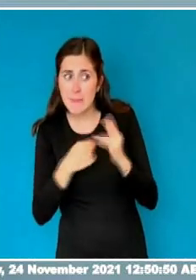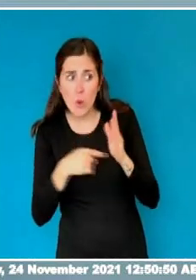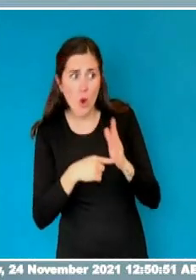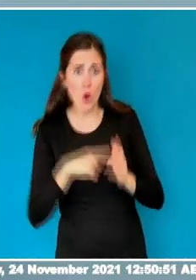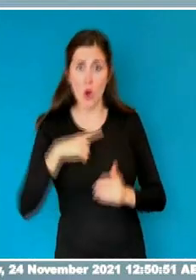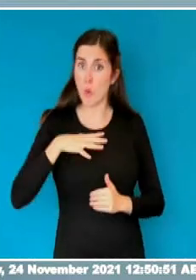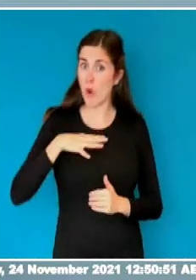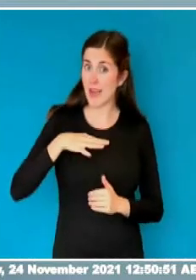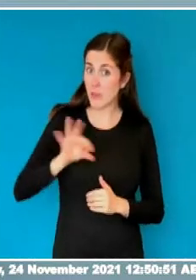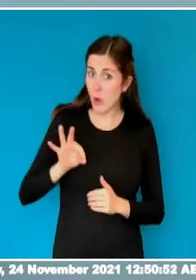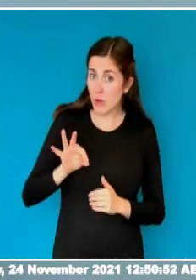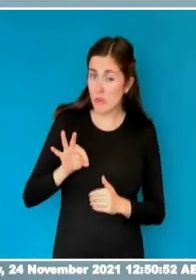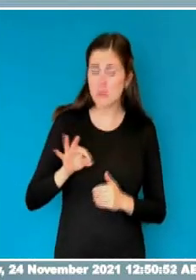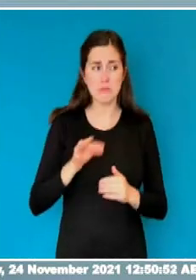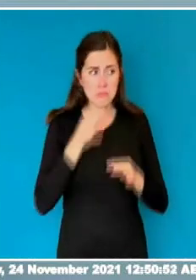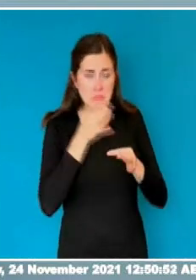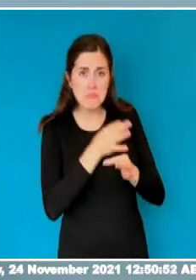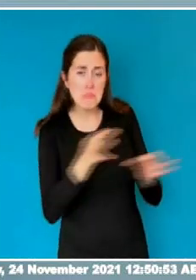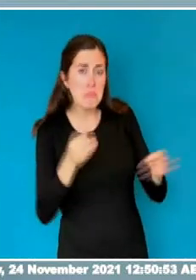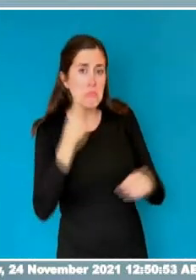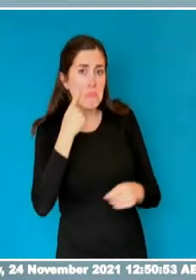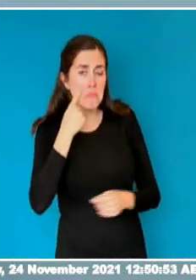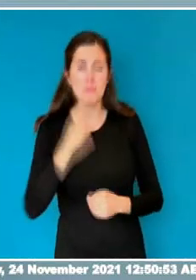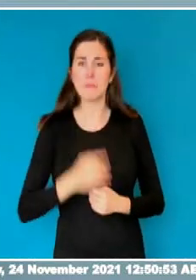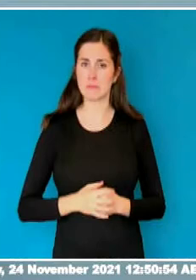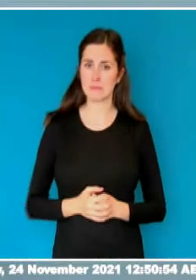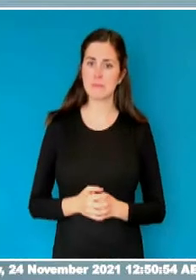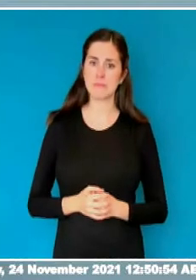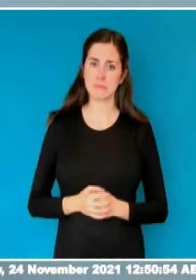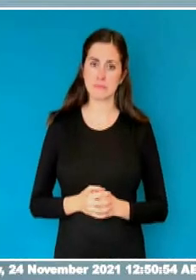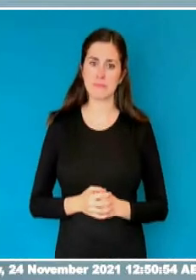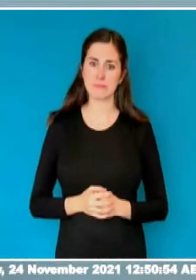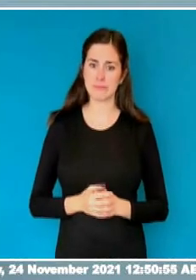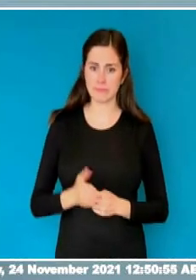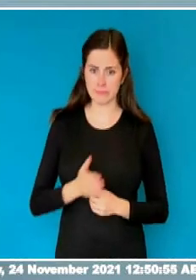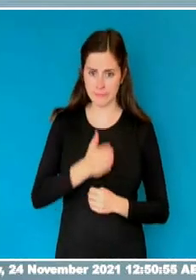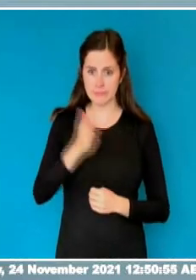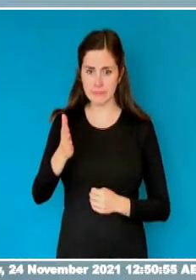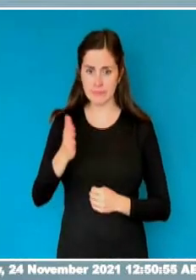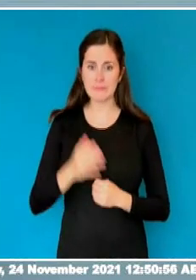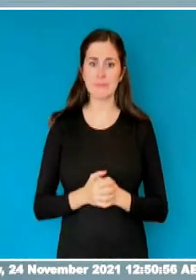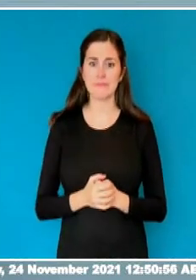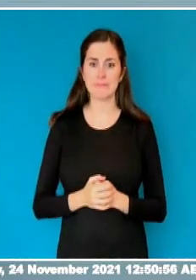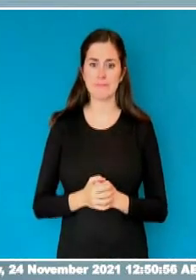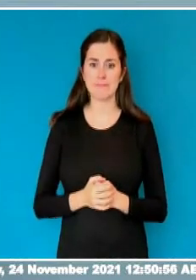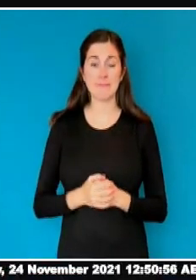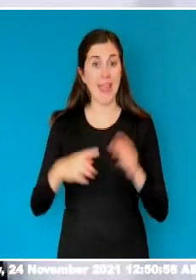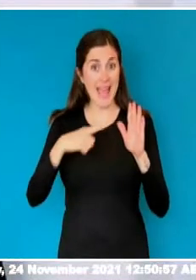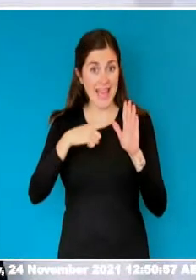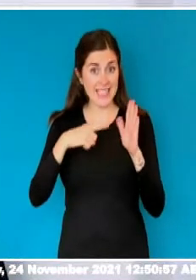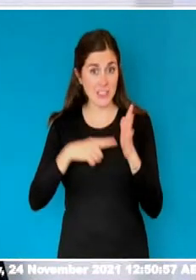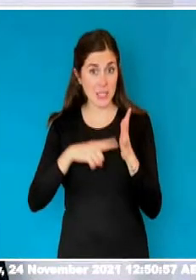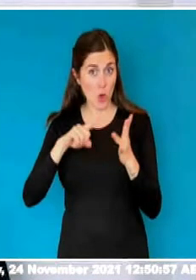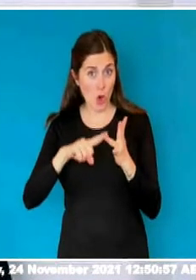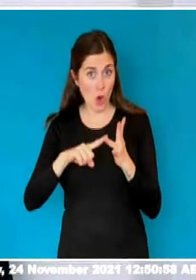And finally to you, Mr Chapman, are you able to tell the Royal Commission